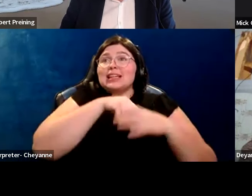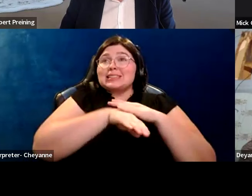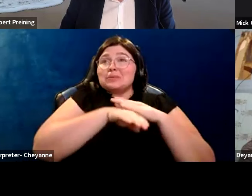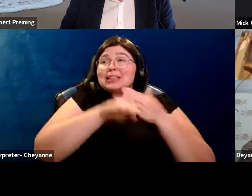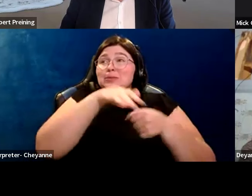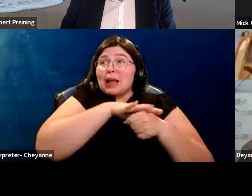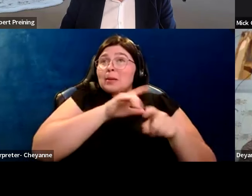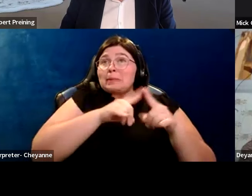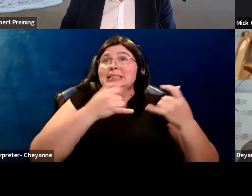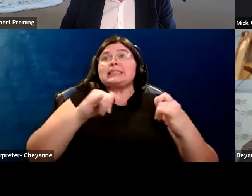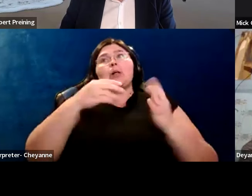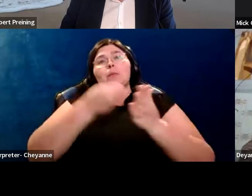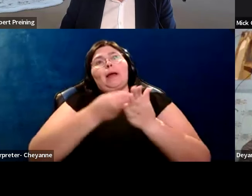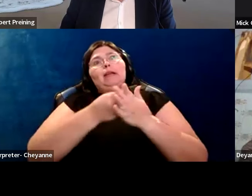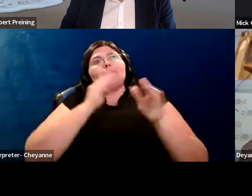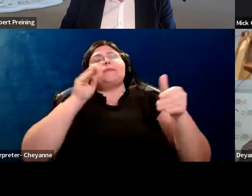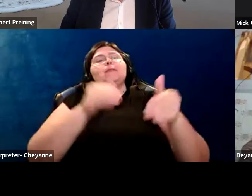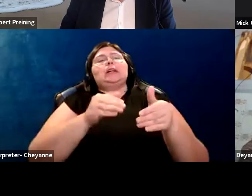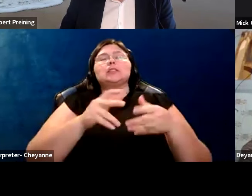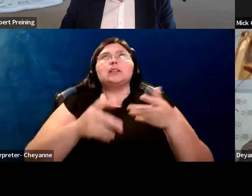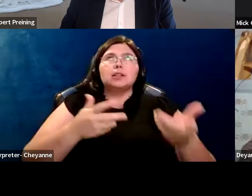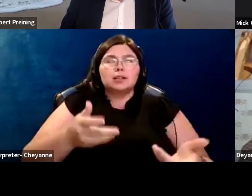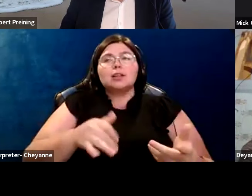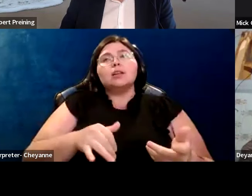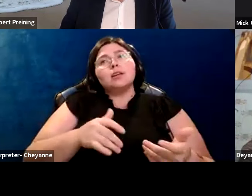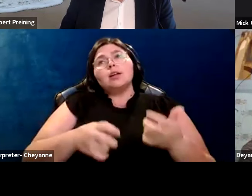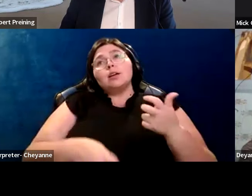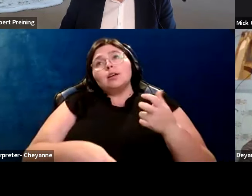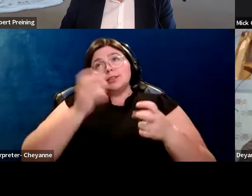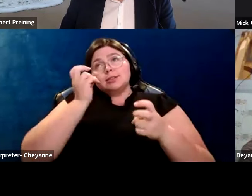So that is probably the hardest part because we cannot really